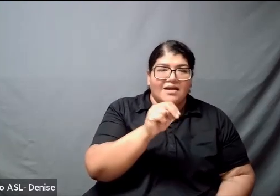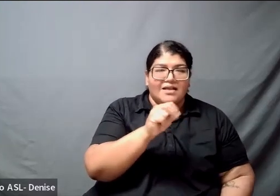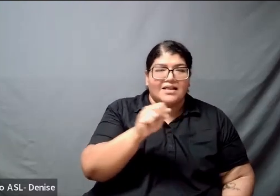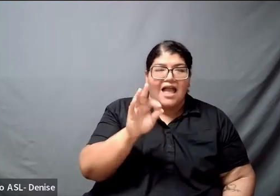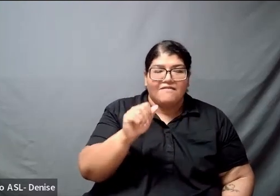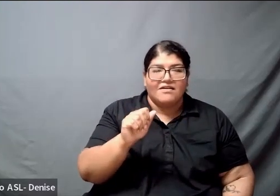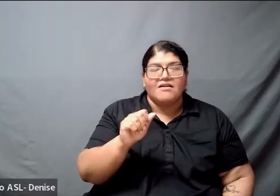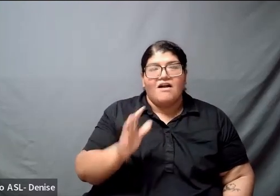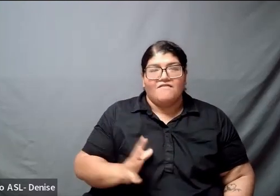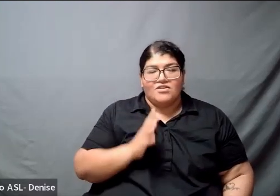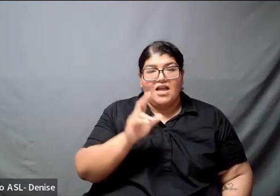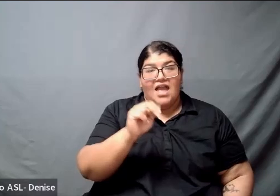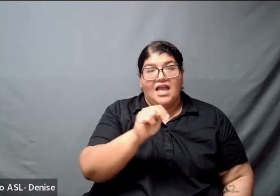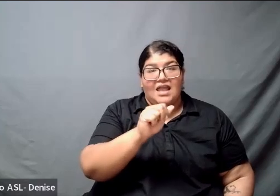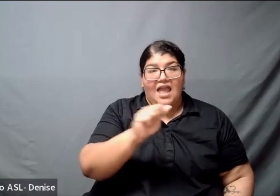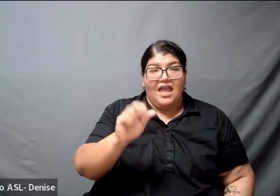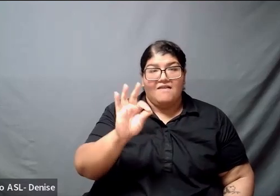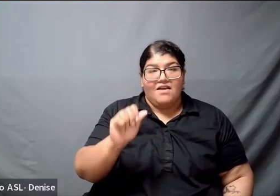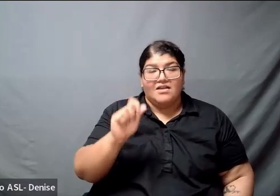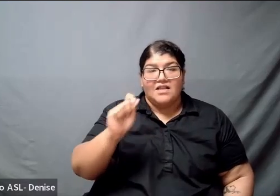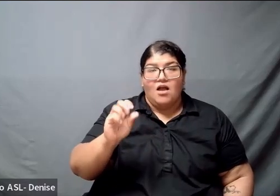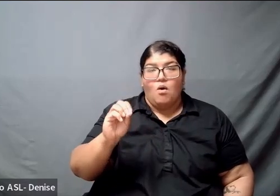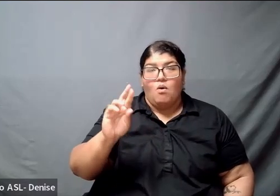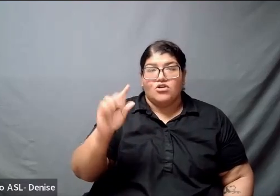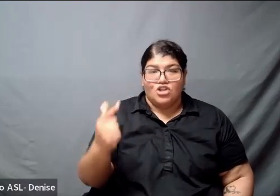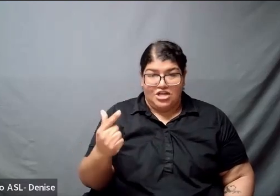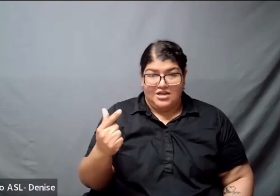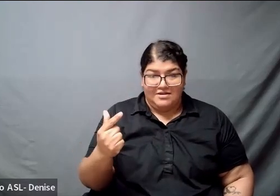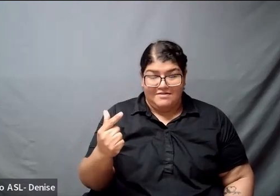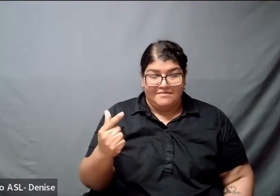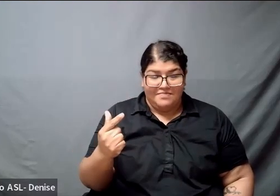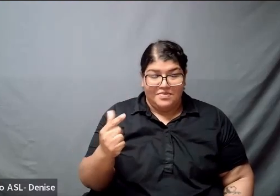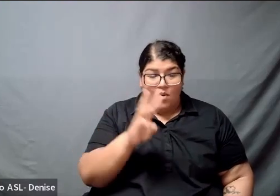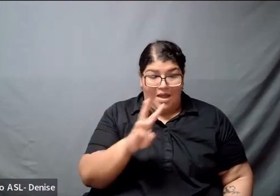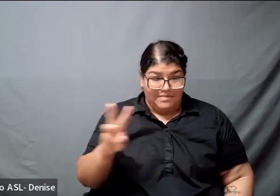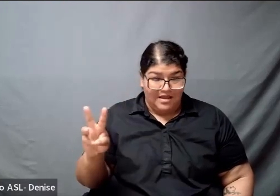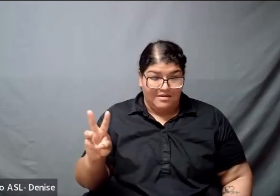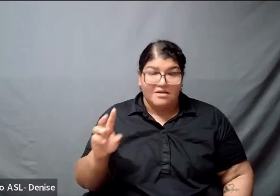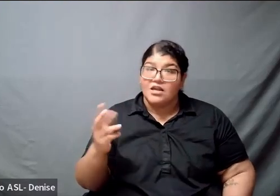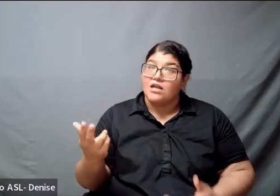at naafa.org where you can also donate to support our work.